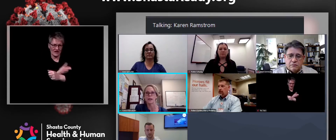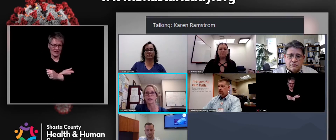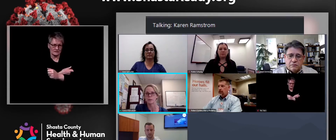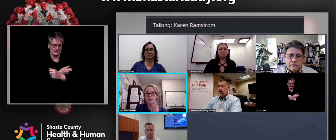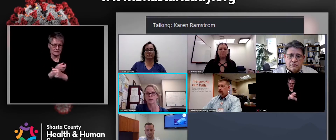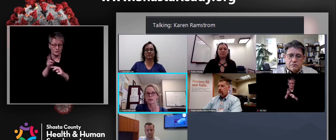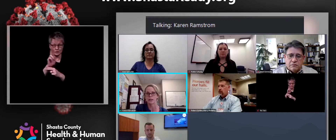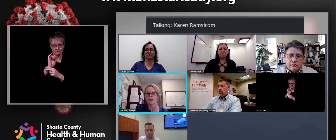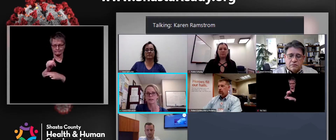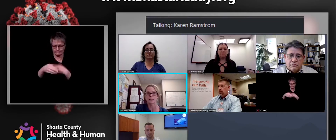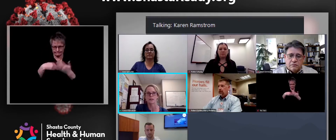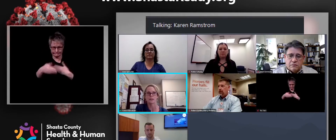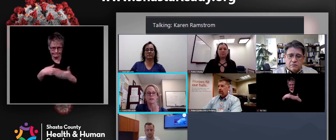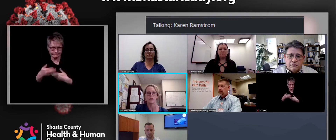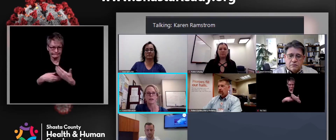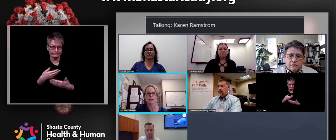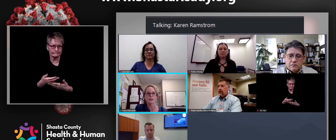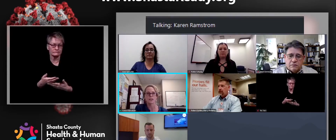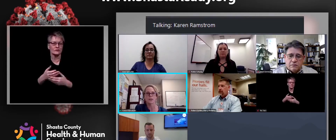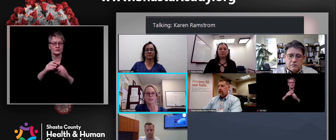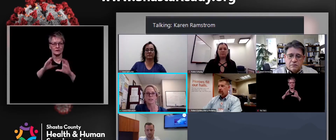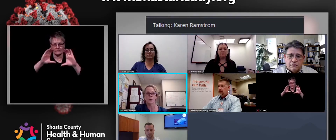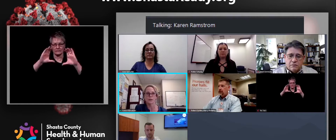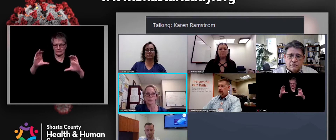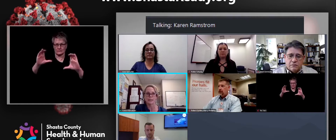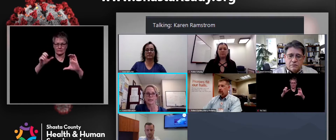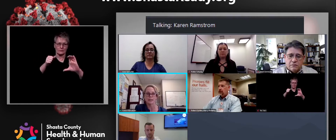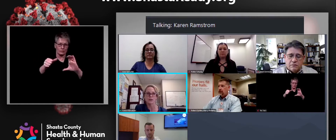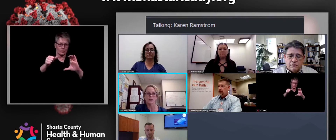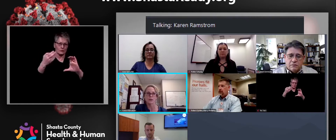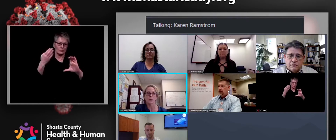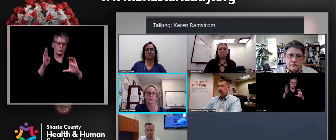50 and older, have an opportunity to get vaccinated. And so we'll see what the uptake is for those